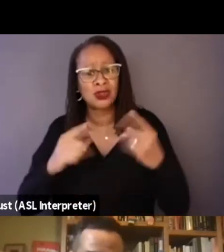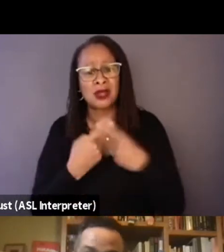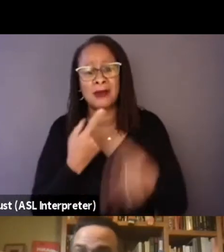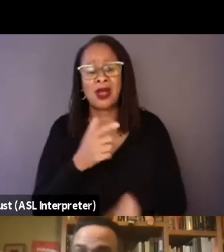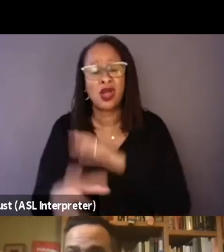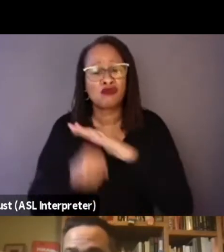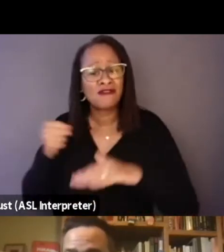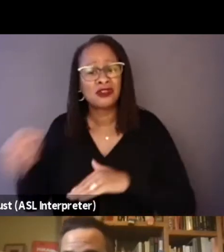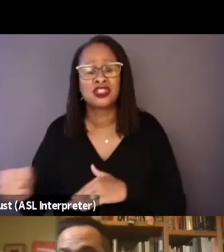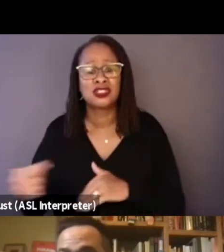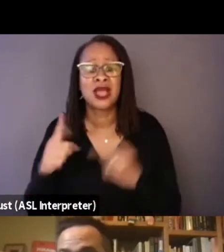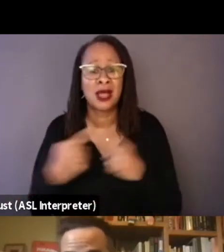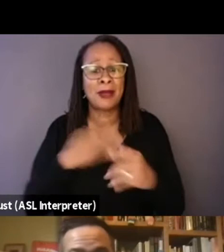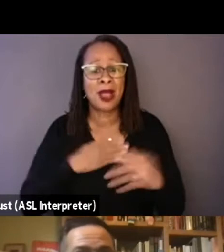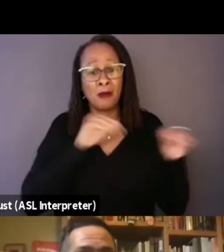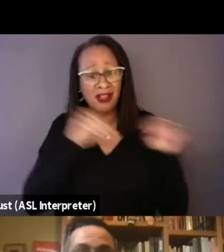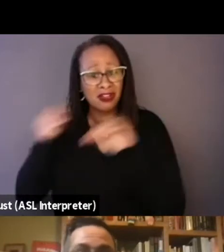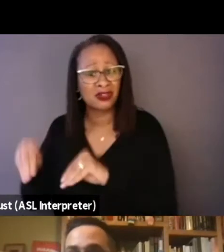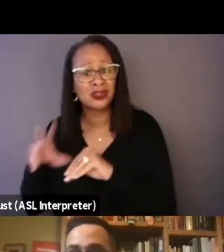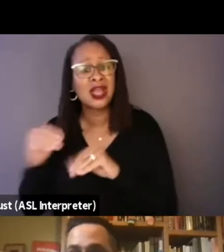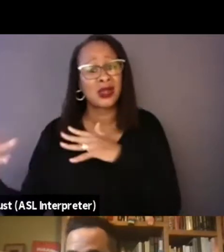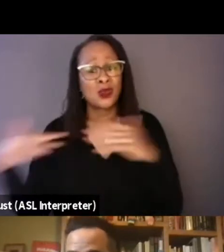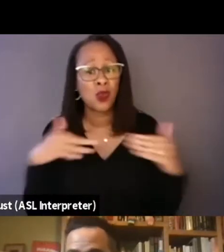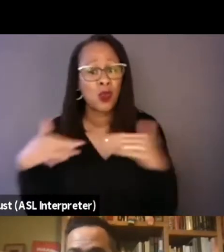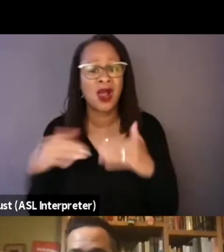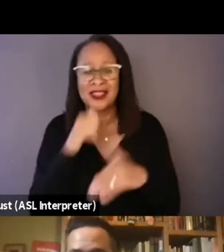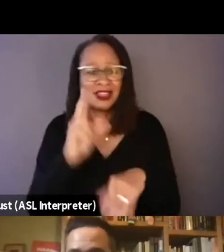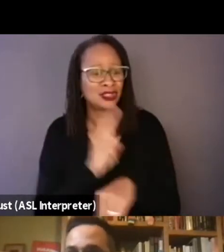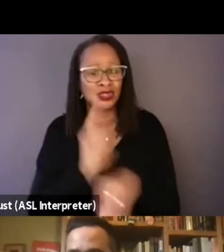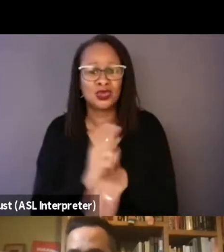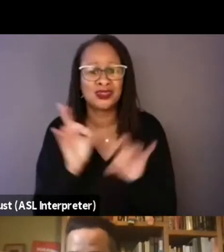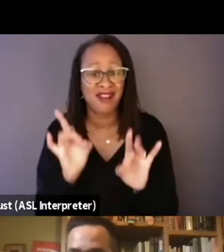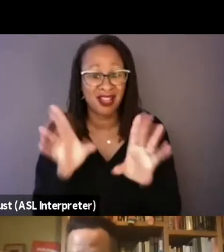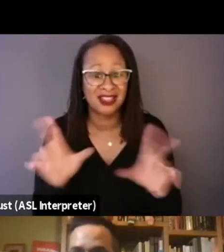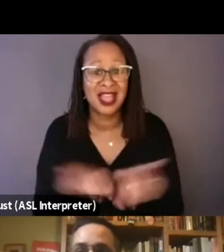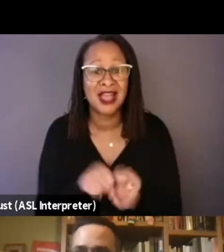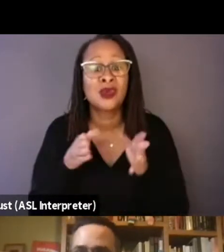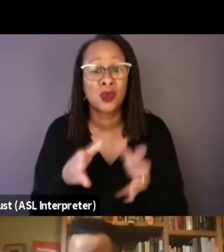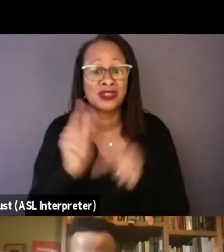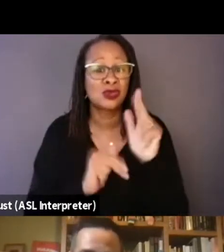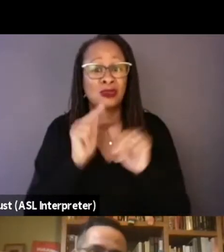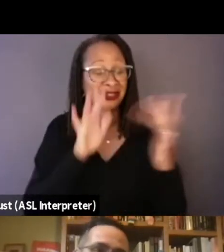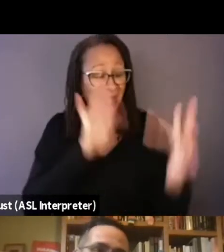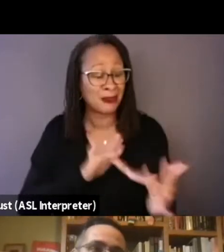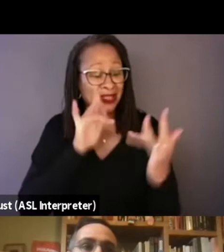about migration and about war, that wouldn't use violence as a way to build empathy, as a way to build connection with audience.